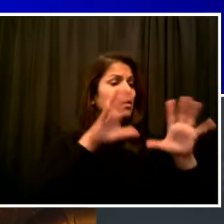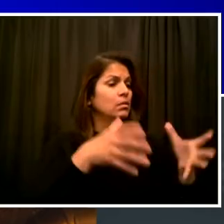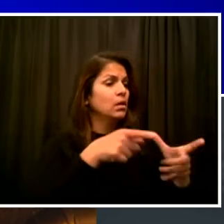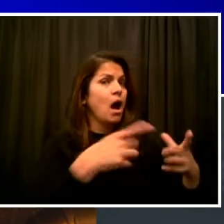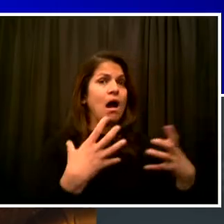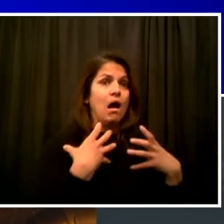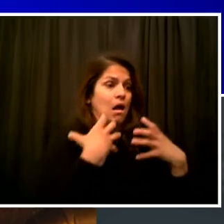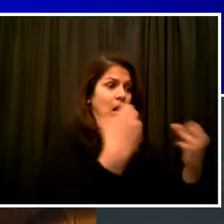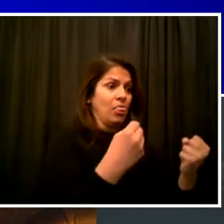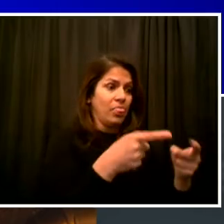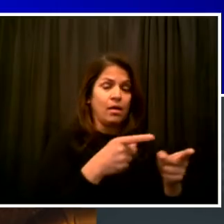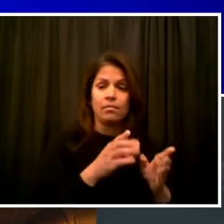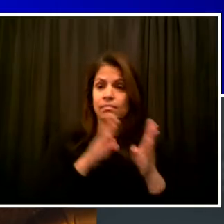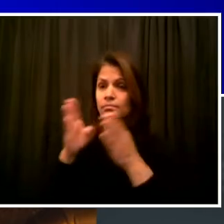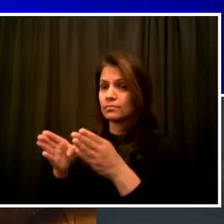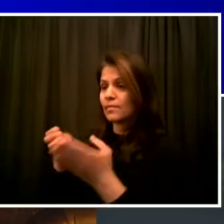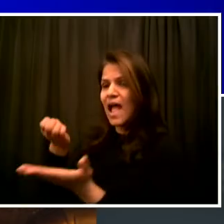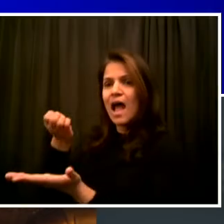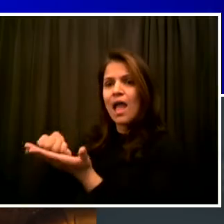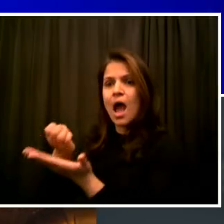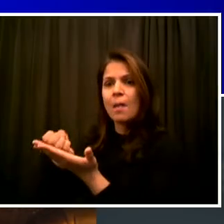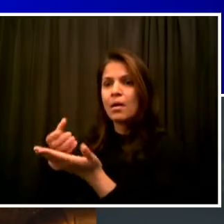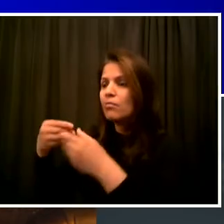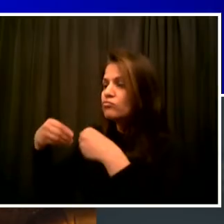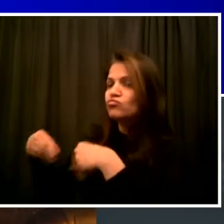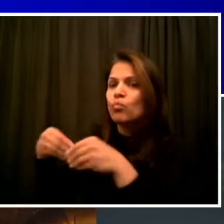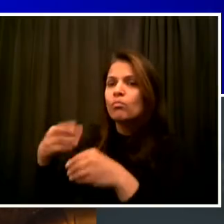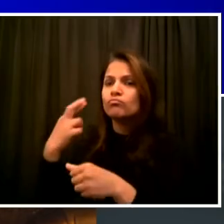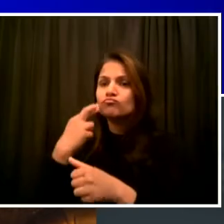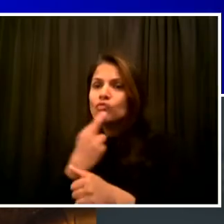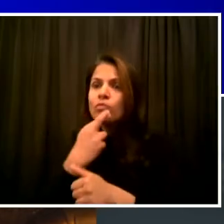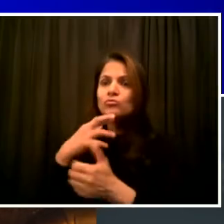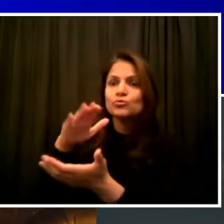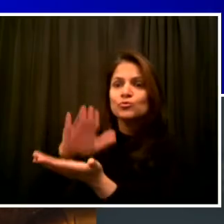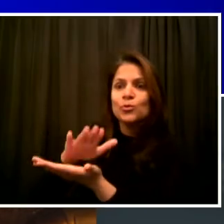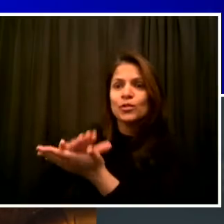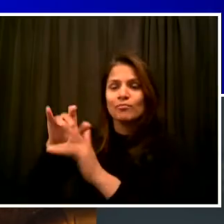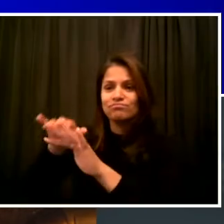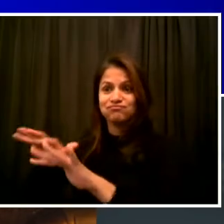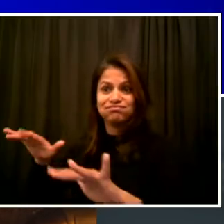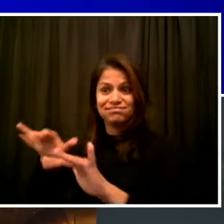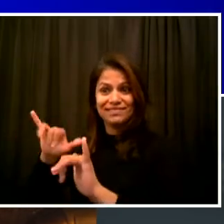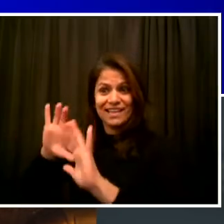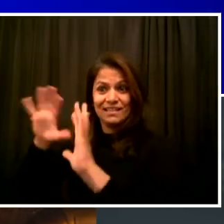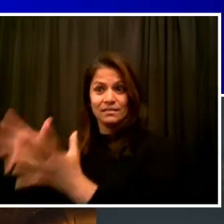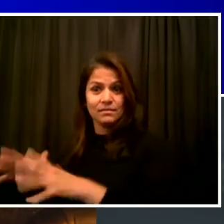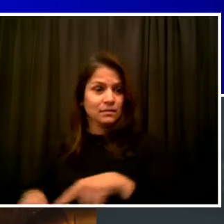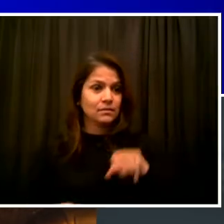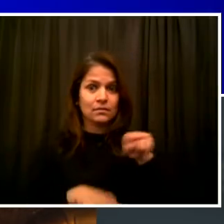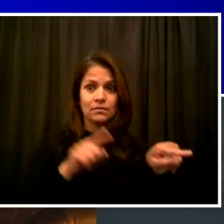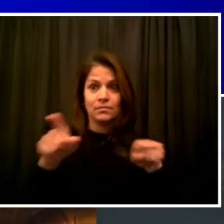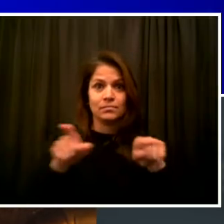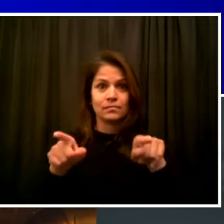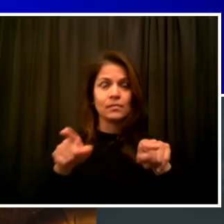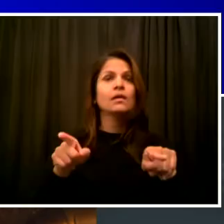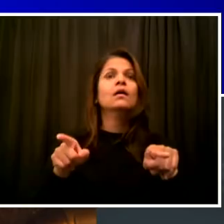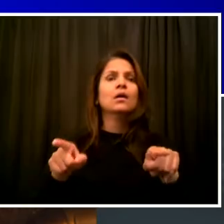OVER THE CITY AND THE ANXIETY, THE FEAR, THE SHEER -- NOT JUST THE LACK OF LIVELIHOOD OR FEAR OF HOW PEOPLE KEEP A